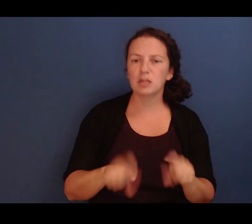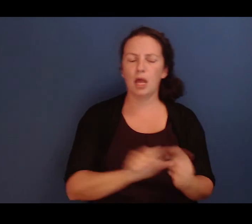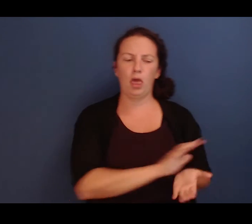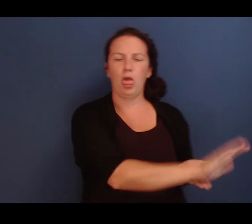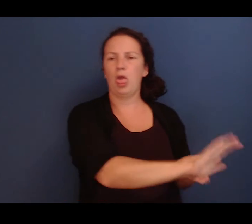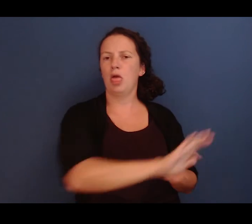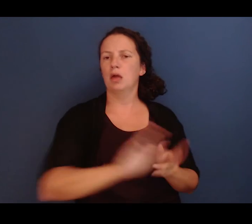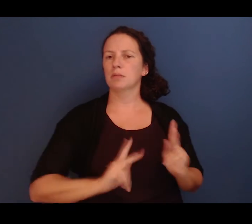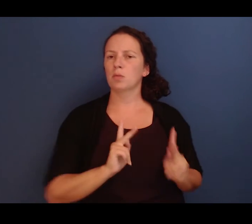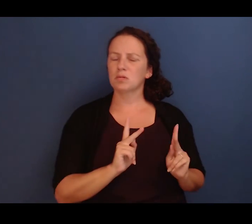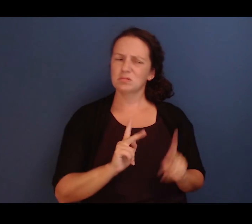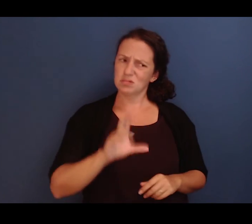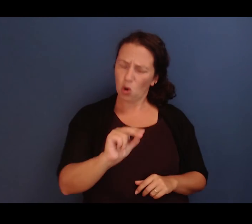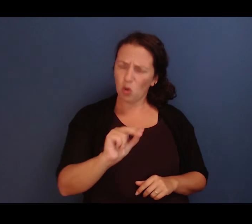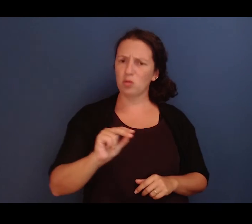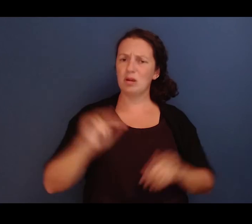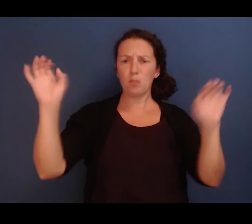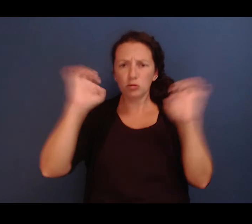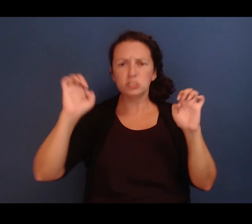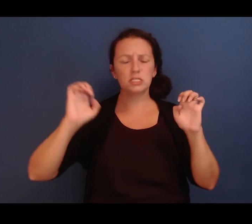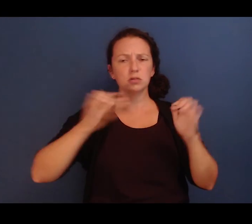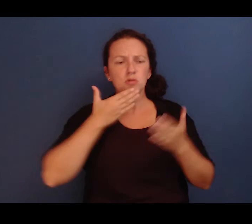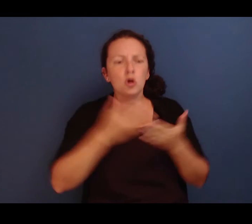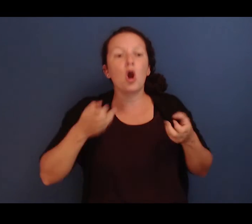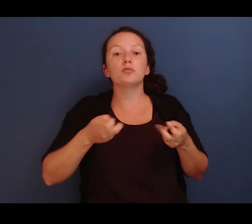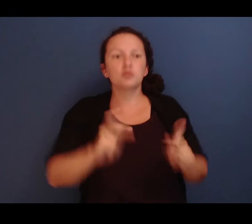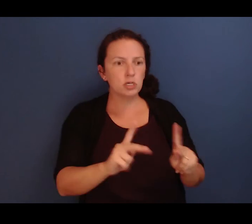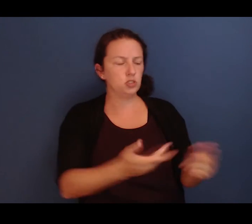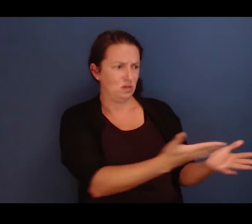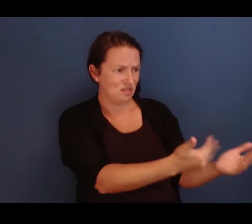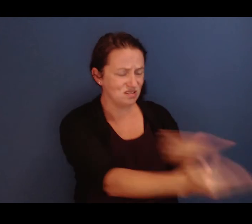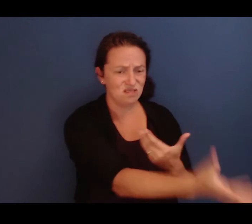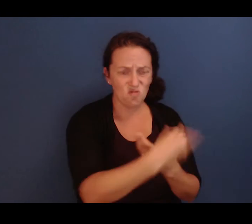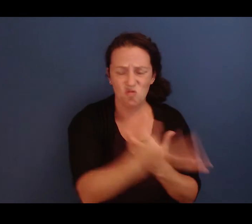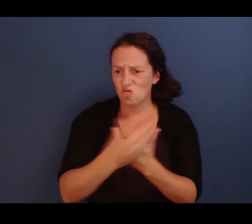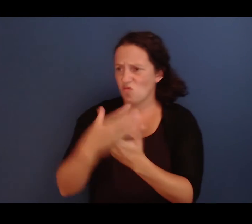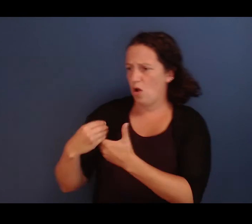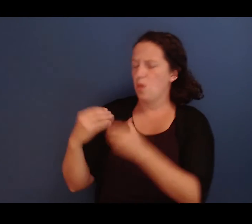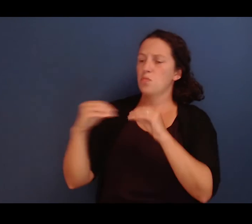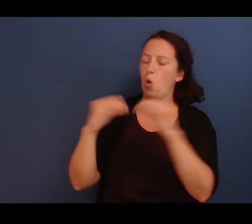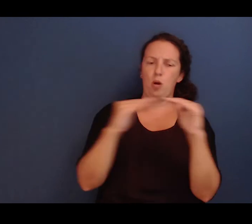it's an opportunity to include people and result in a more equitable outcome. We keep